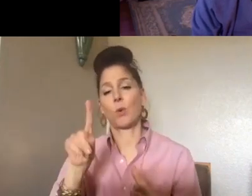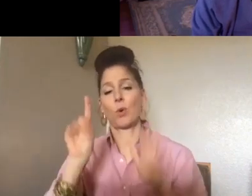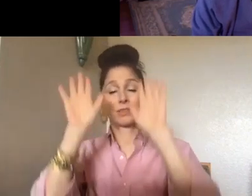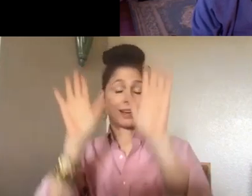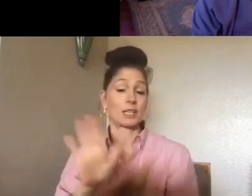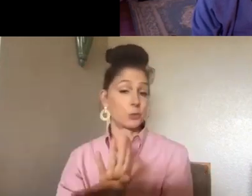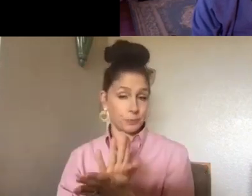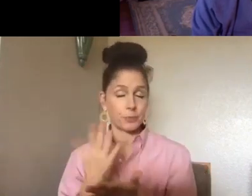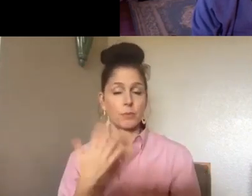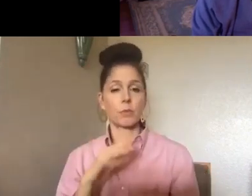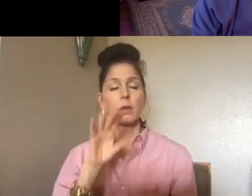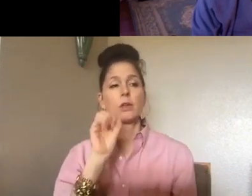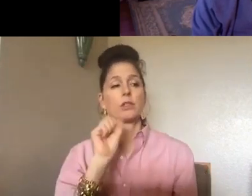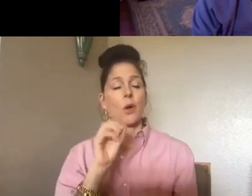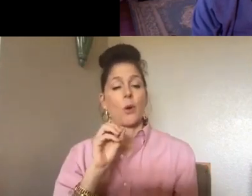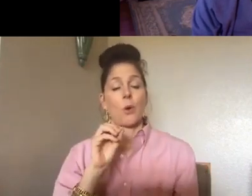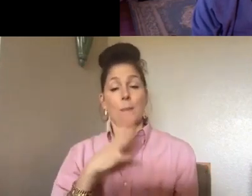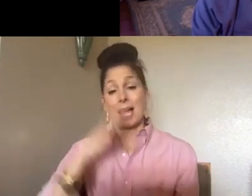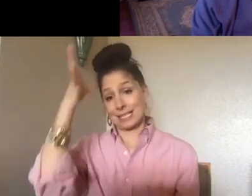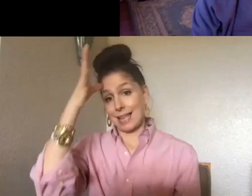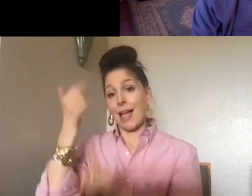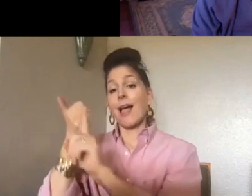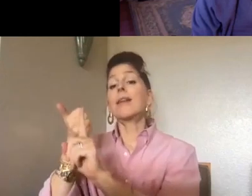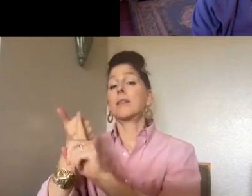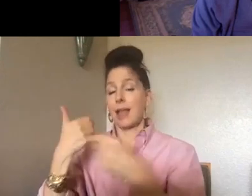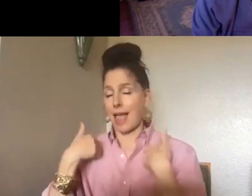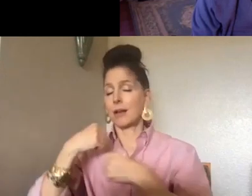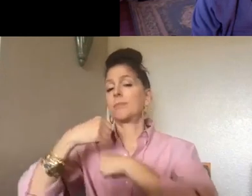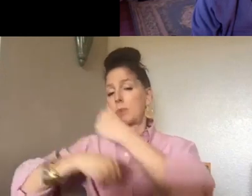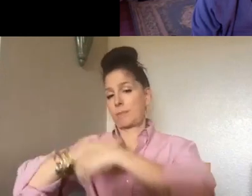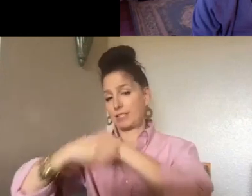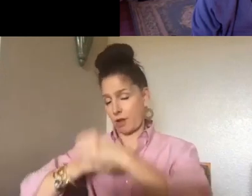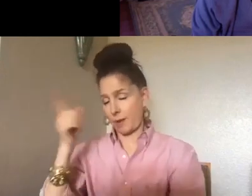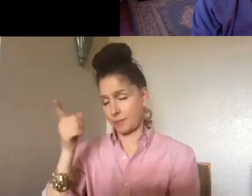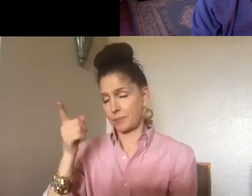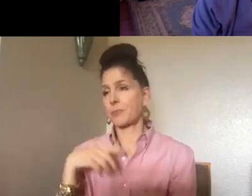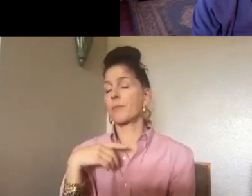didn't provide an interpreter for our Sunday School. Now my father, he had his bar mitzvah.